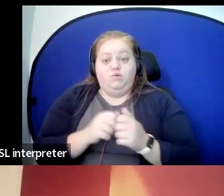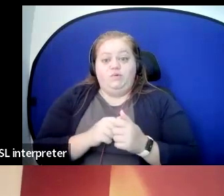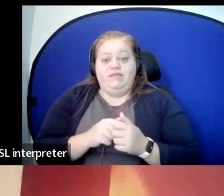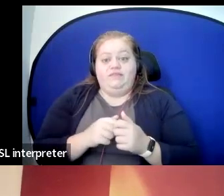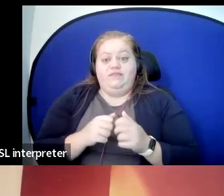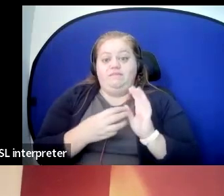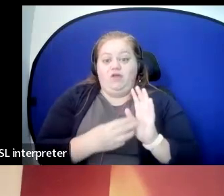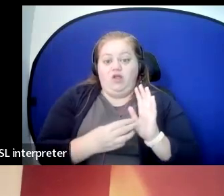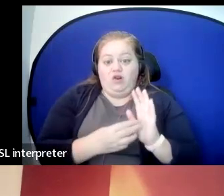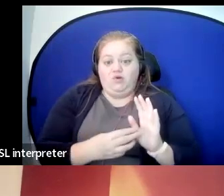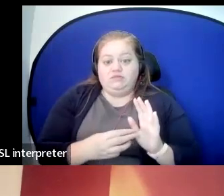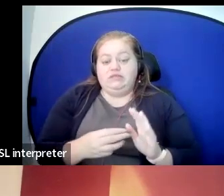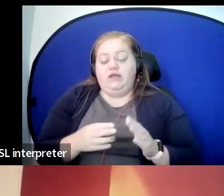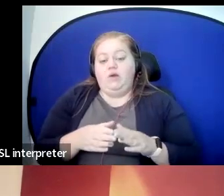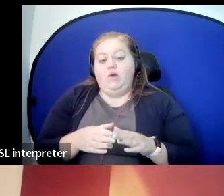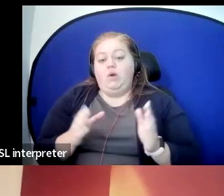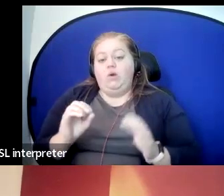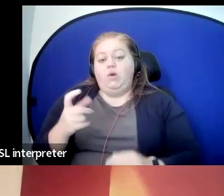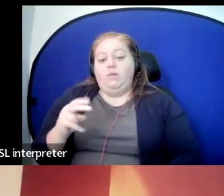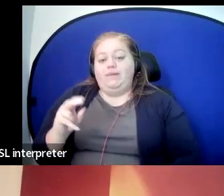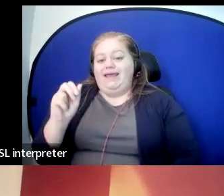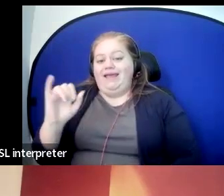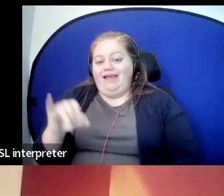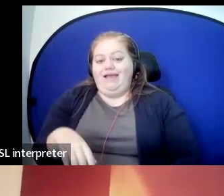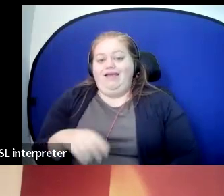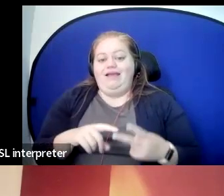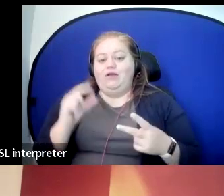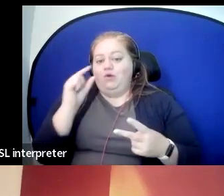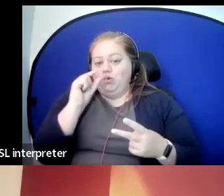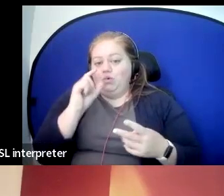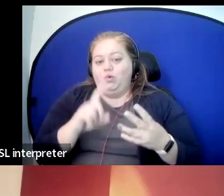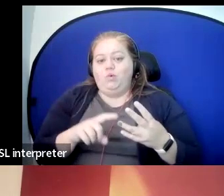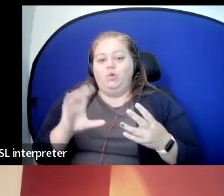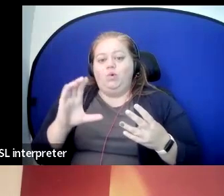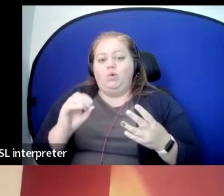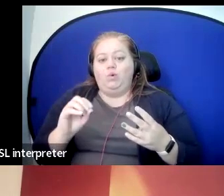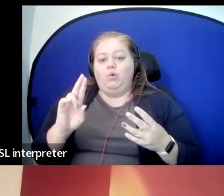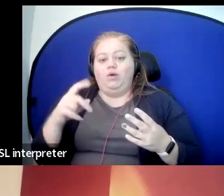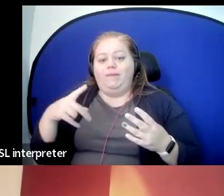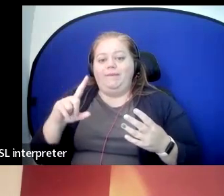so for example, OpenAI or Perplexity or Google, Facebook,